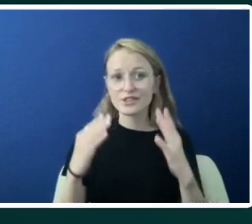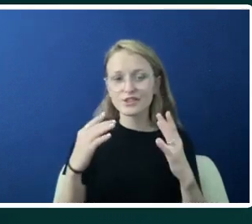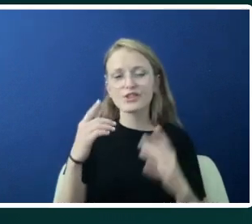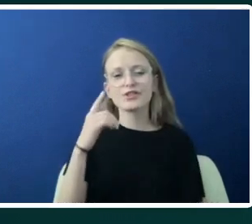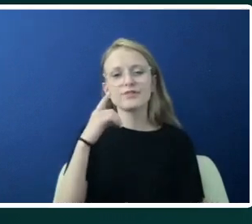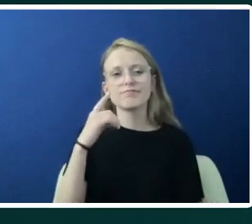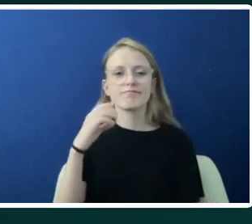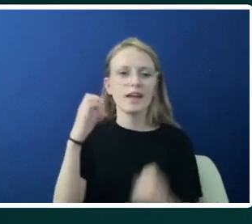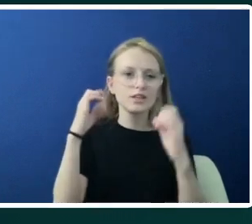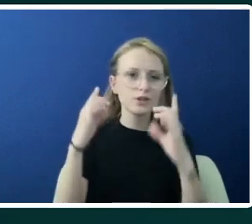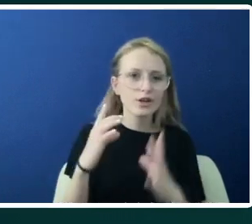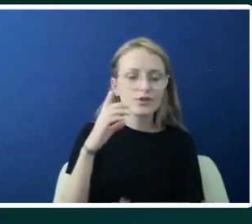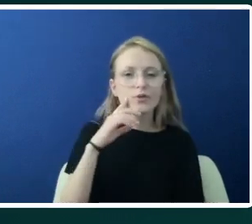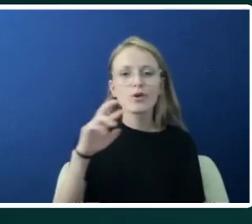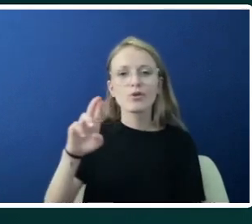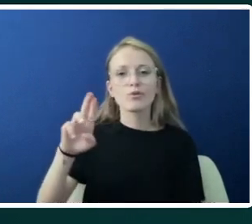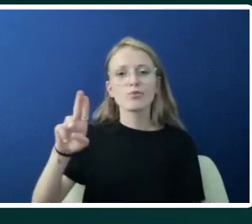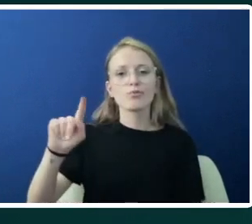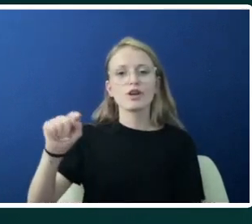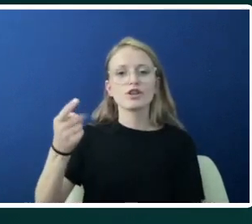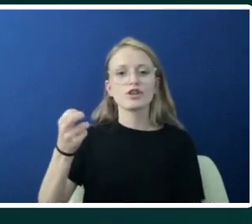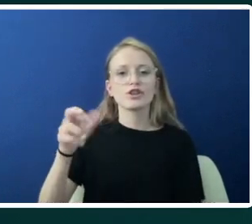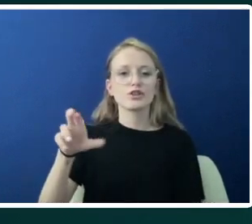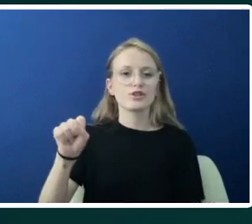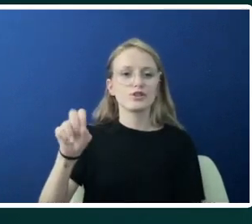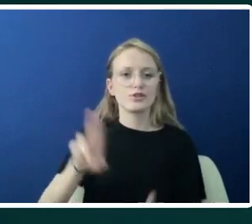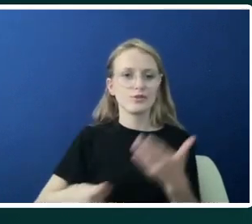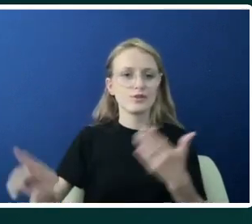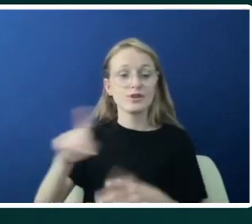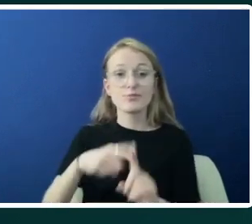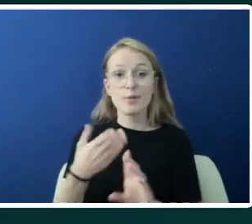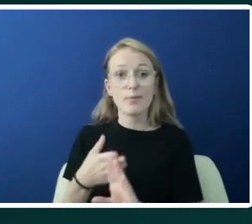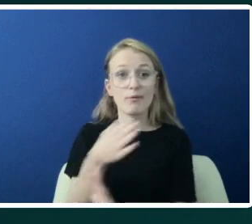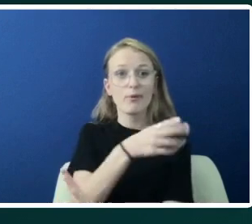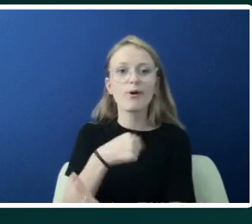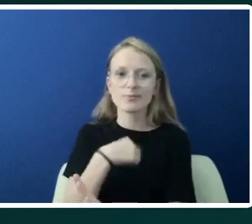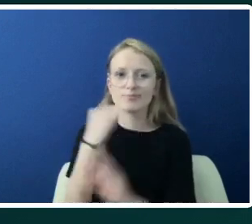I was a high school English teacher, myself. And like many of the folks that I teach,